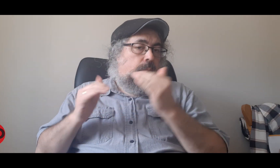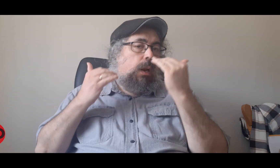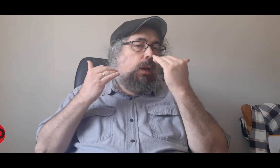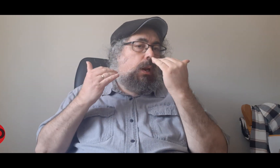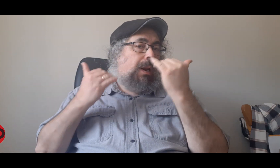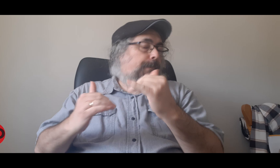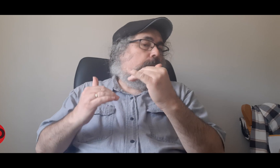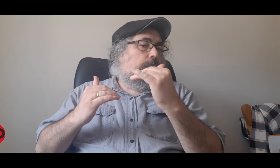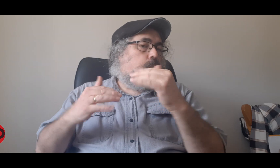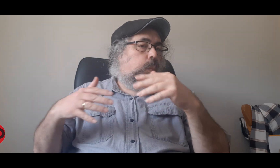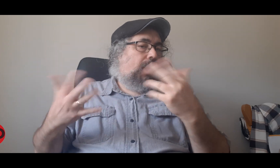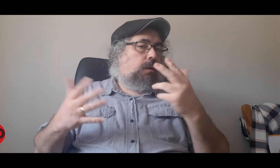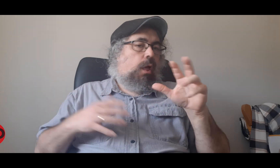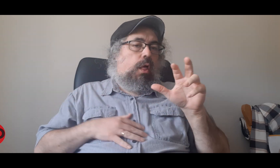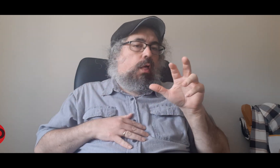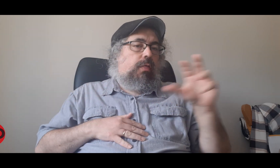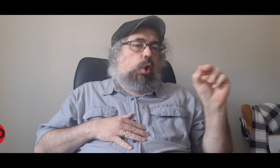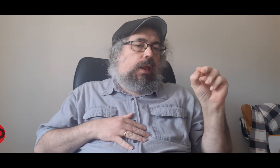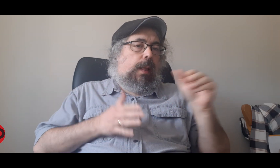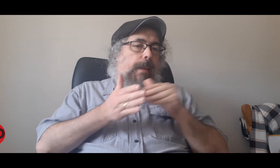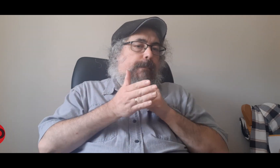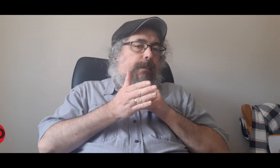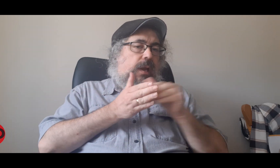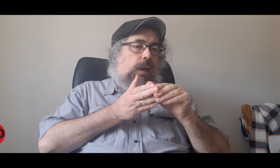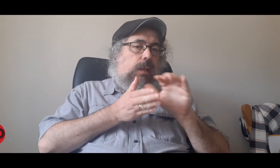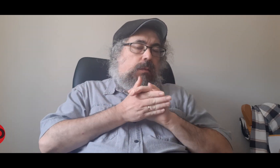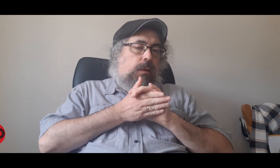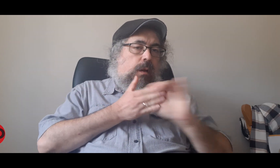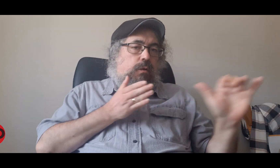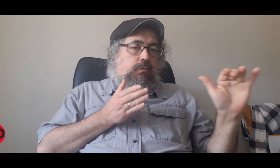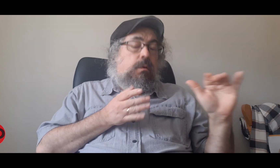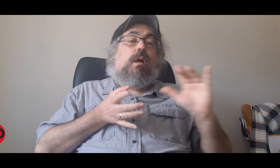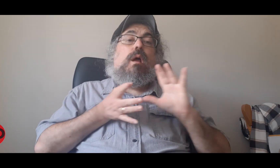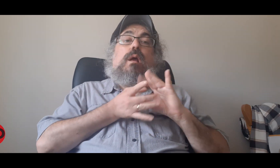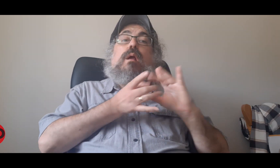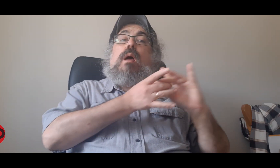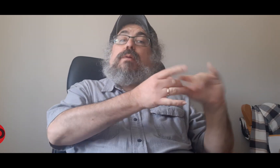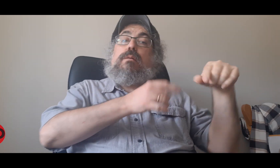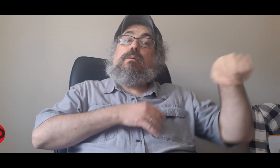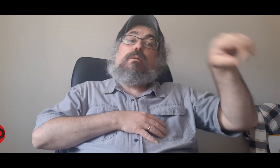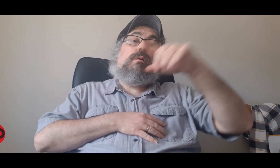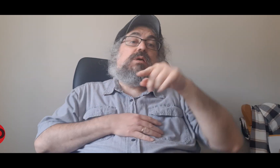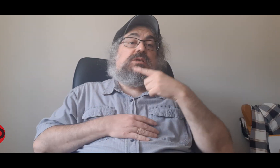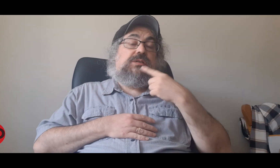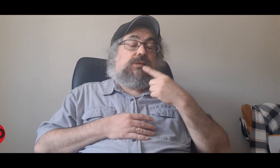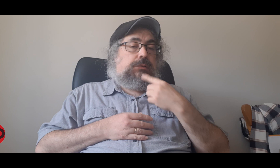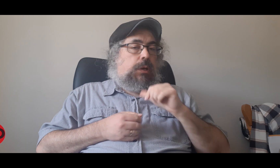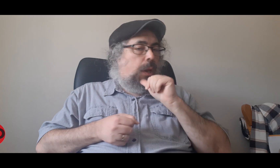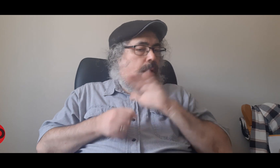to $30 million dollars a year. Comments said it wasn't enough and